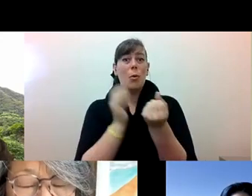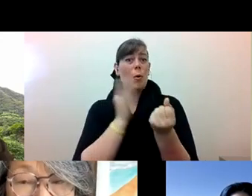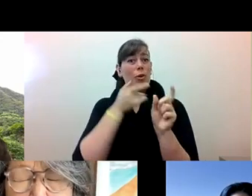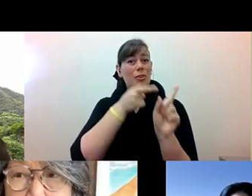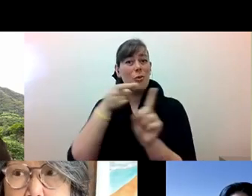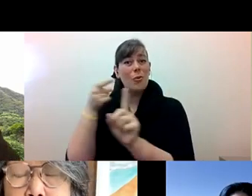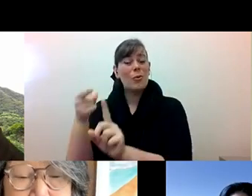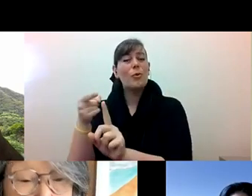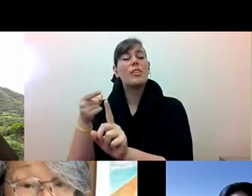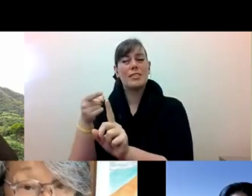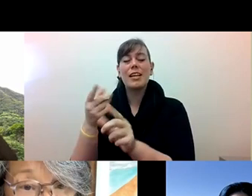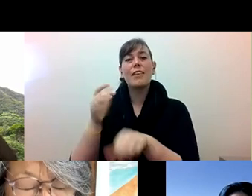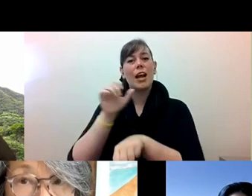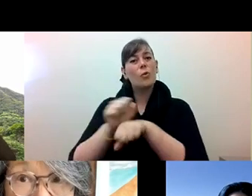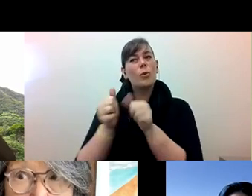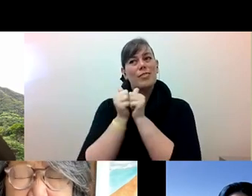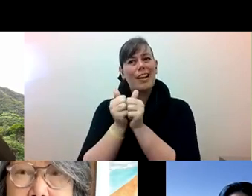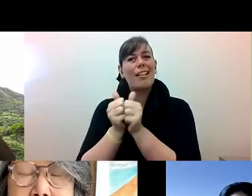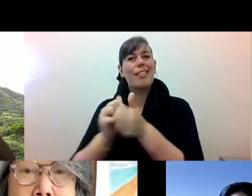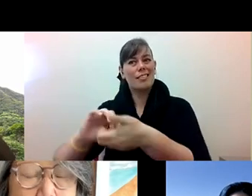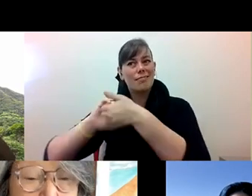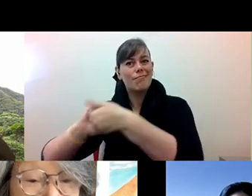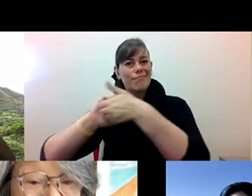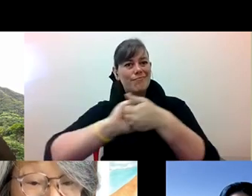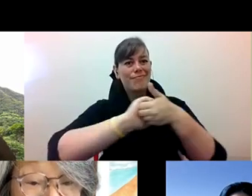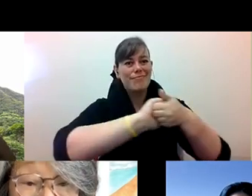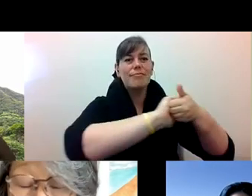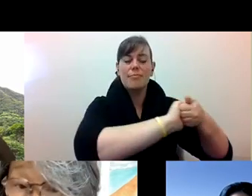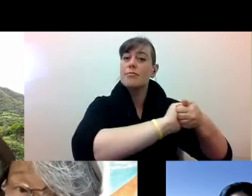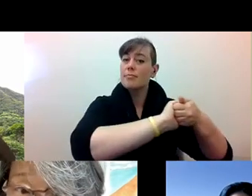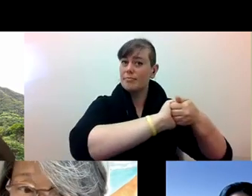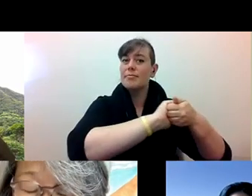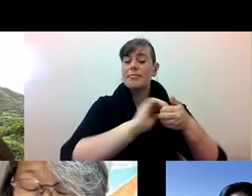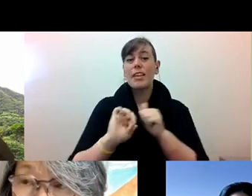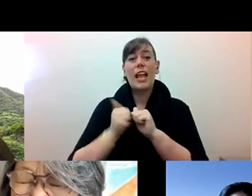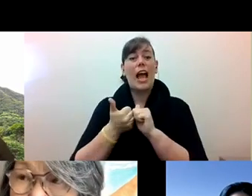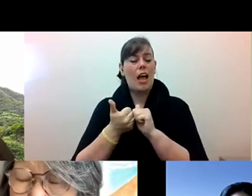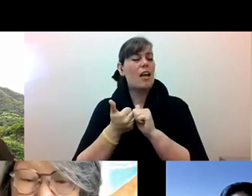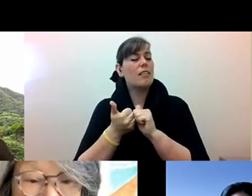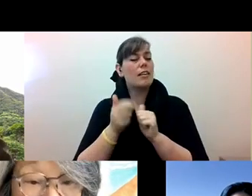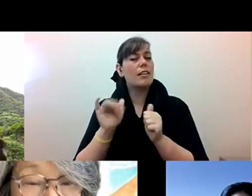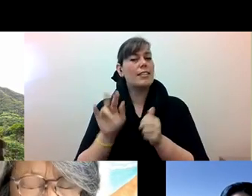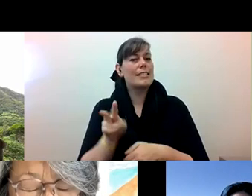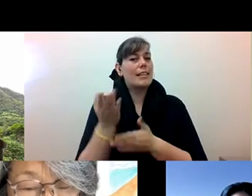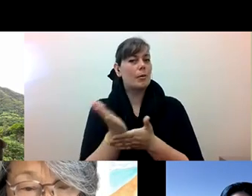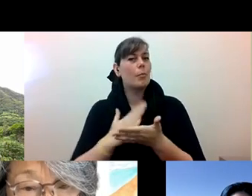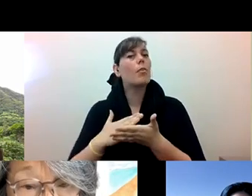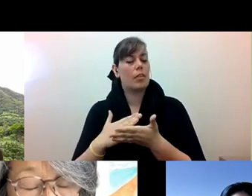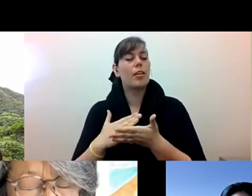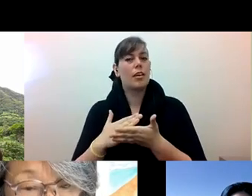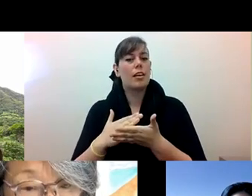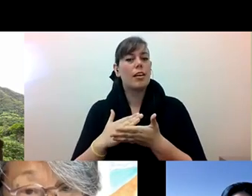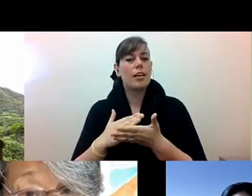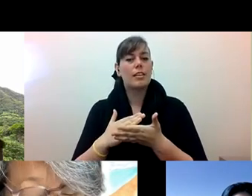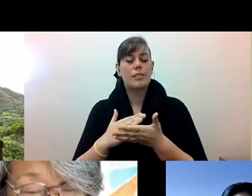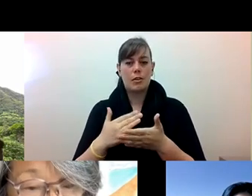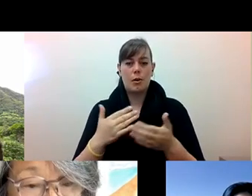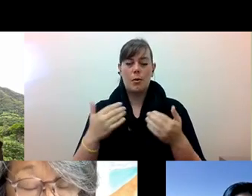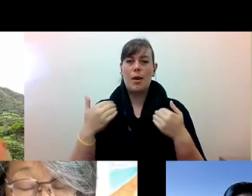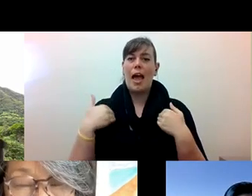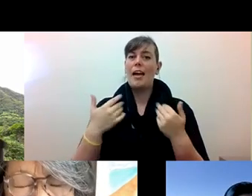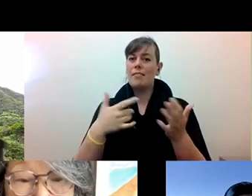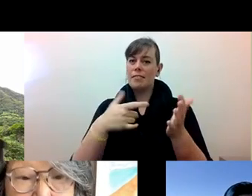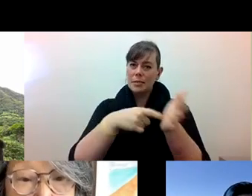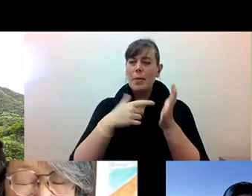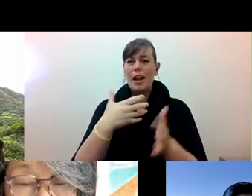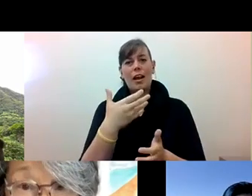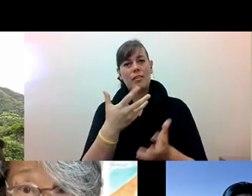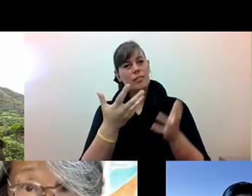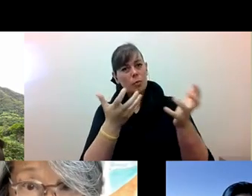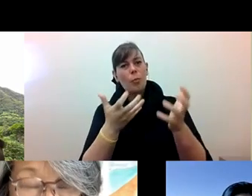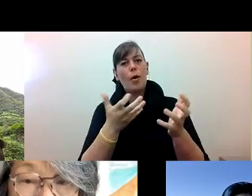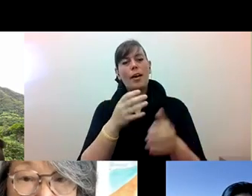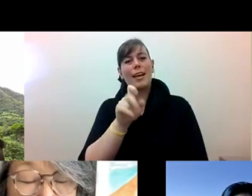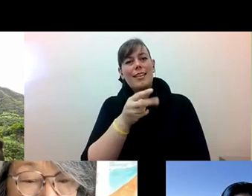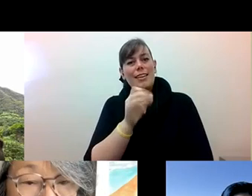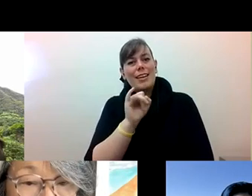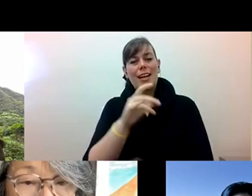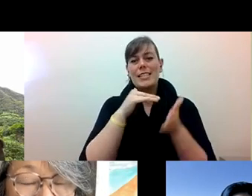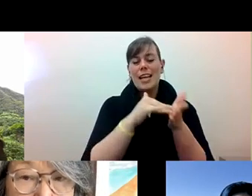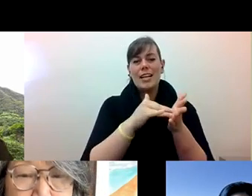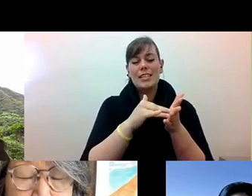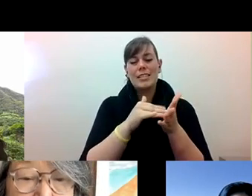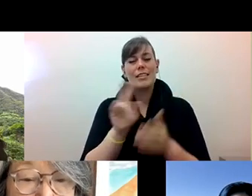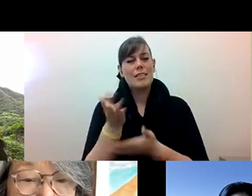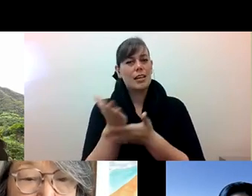pam tau lee: And we work together and how we work together, this is the second part, there's the one is the demand for an ethnic studies, Asian Studies, but the second part is the organizing and the formation of.